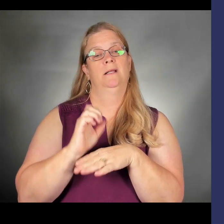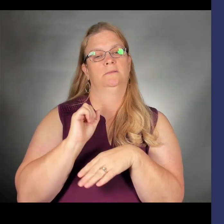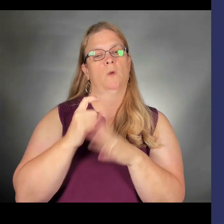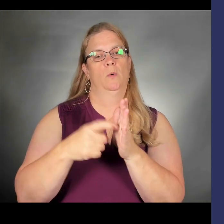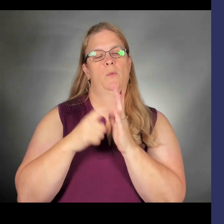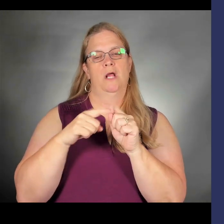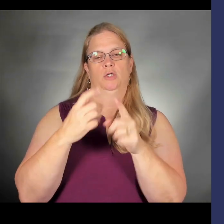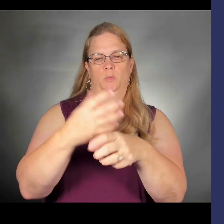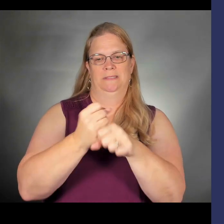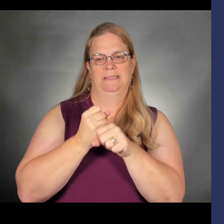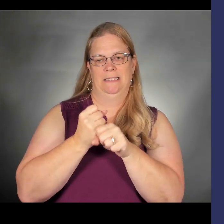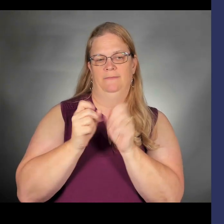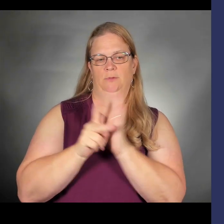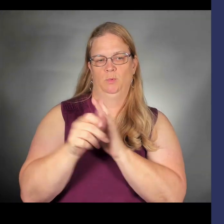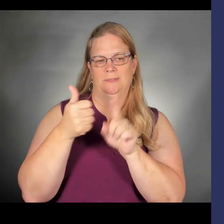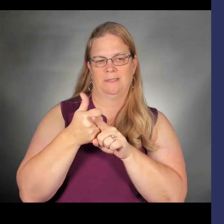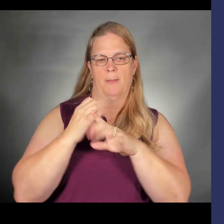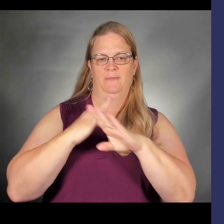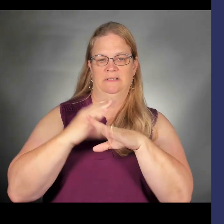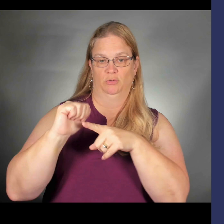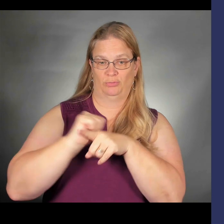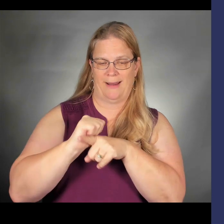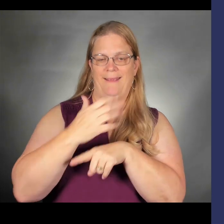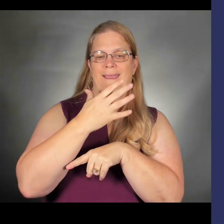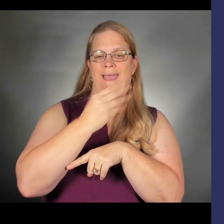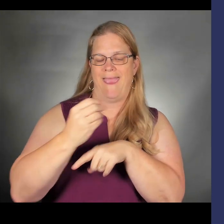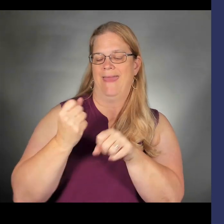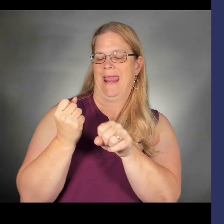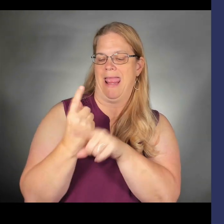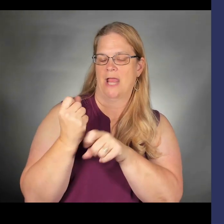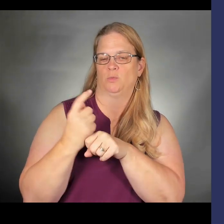New employees are required to receive suicide prevention training, as